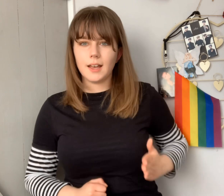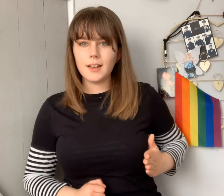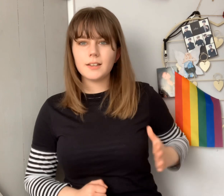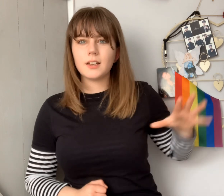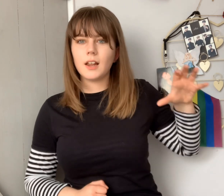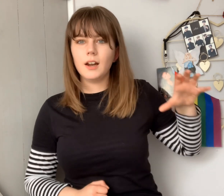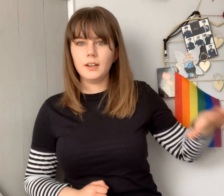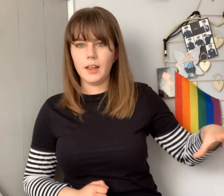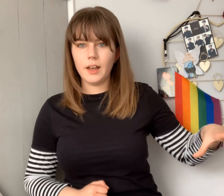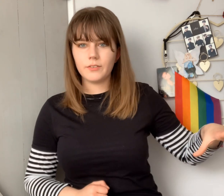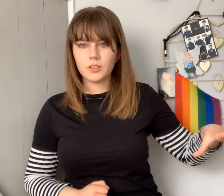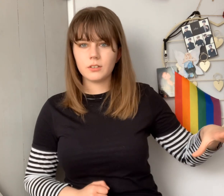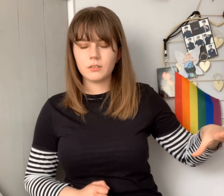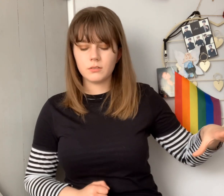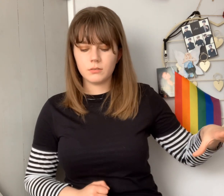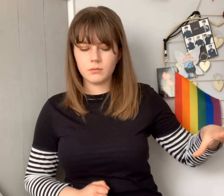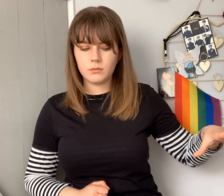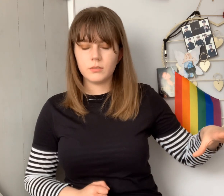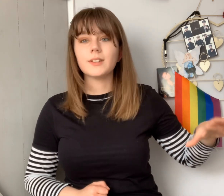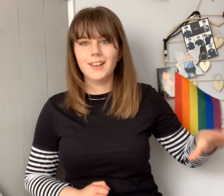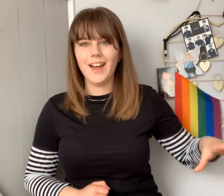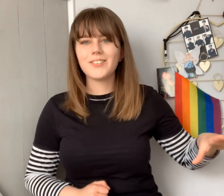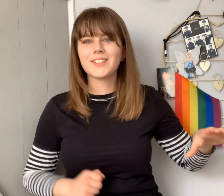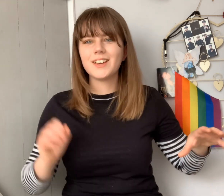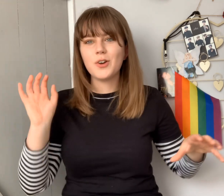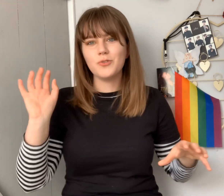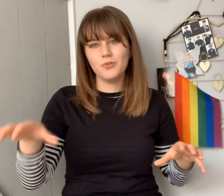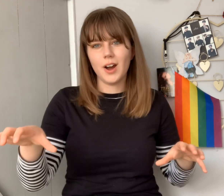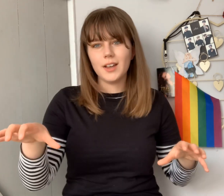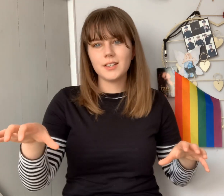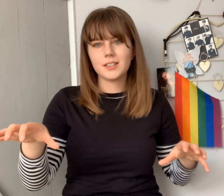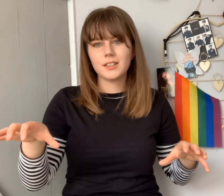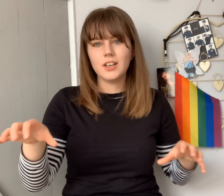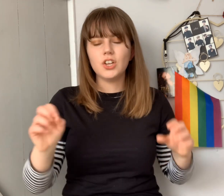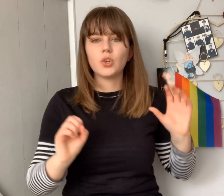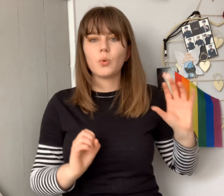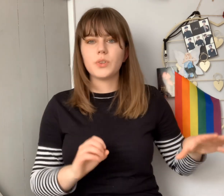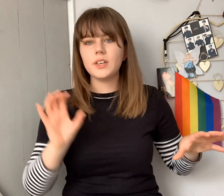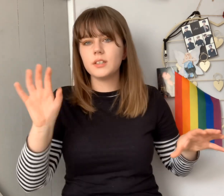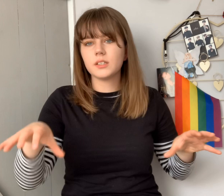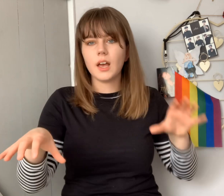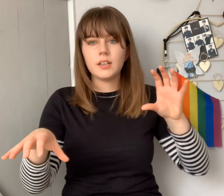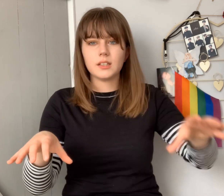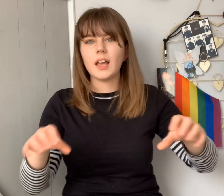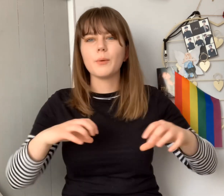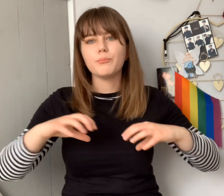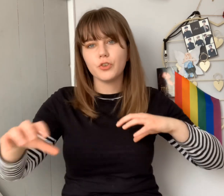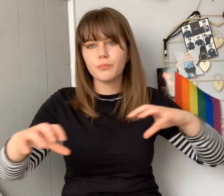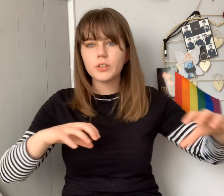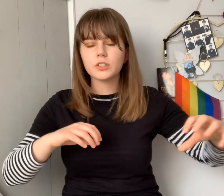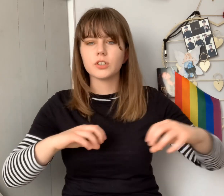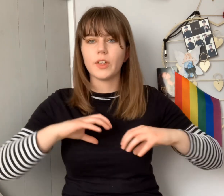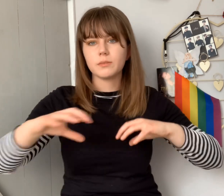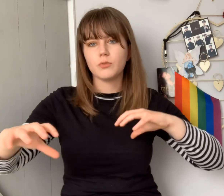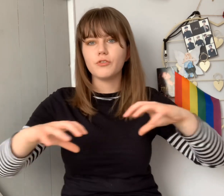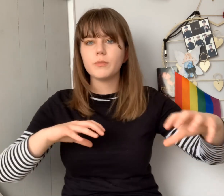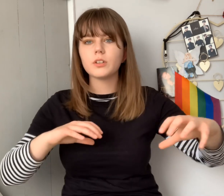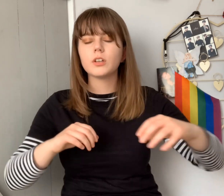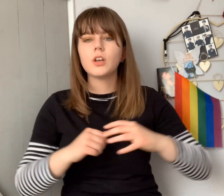"Side left? Left right" So these are like movements because that's movement